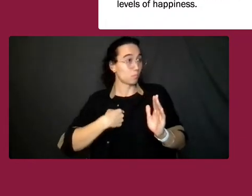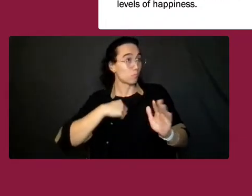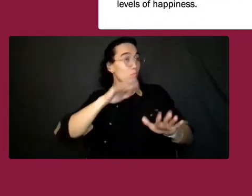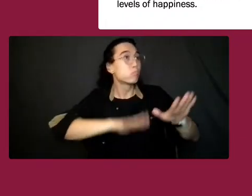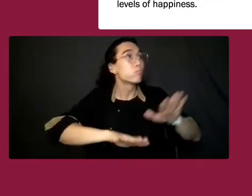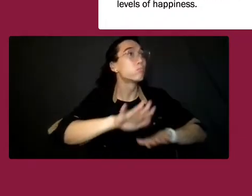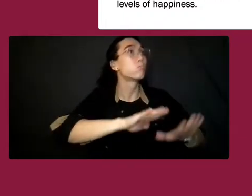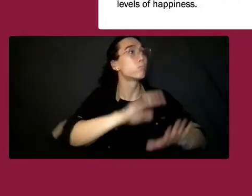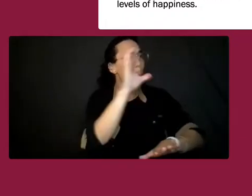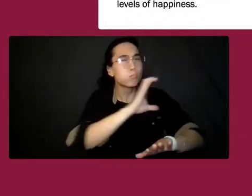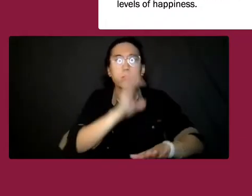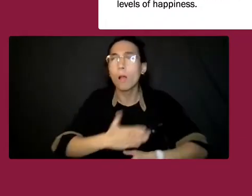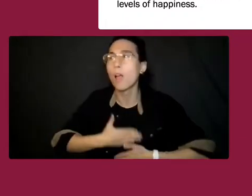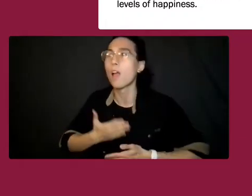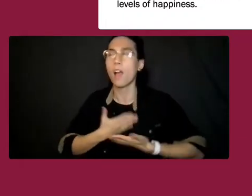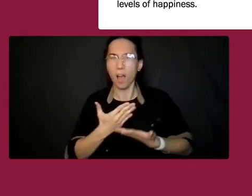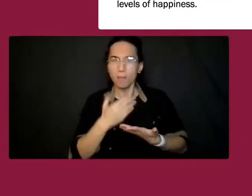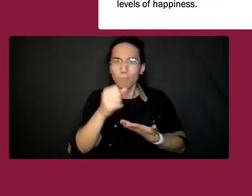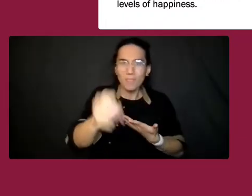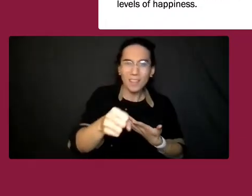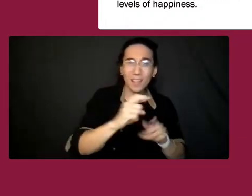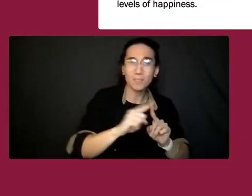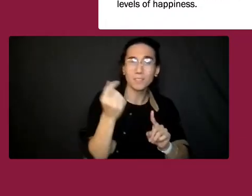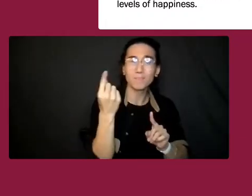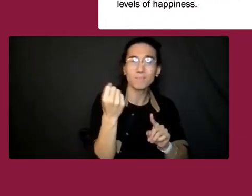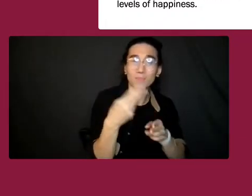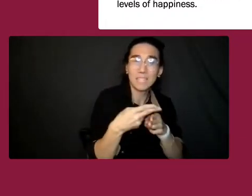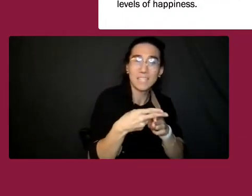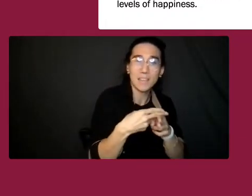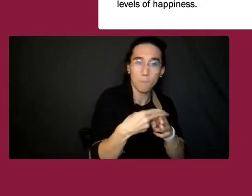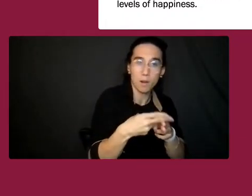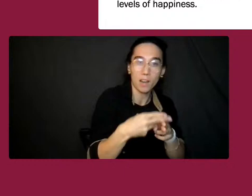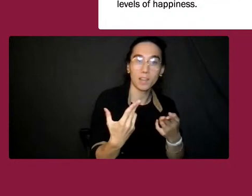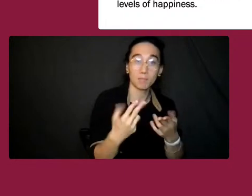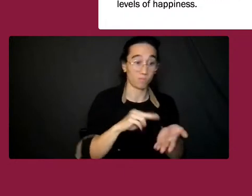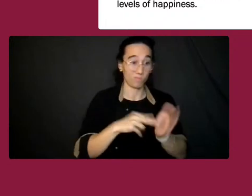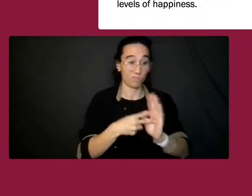can easily turn into a form of addiction or a source of suffering.